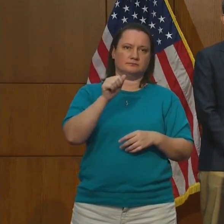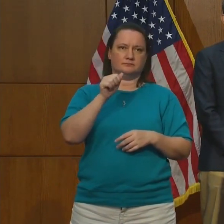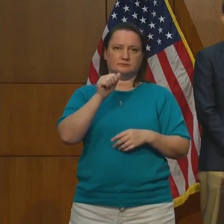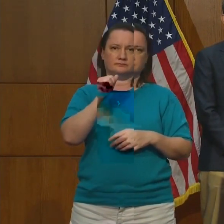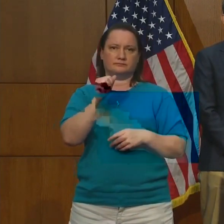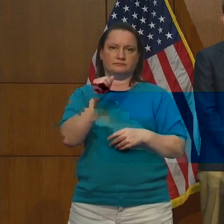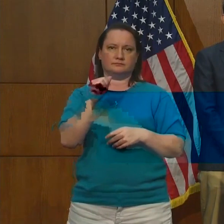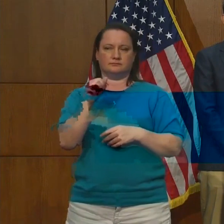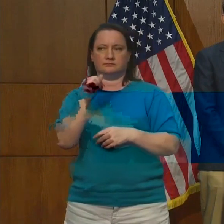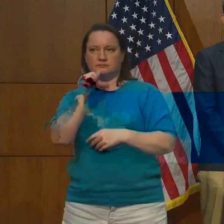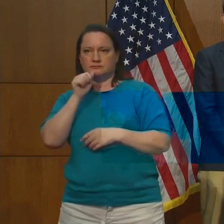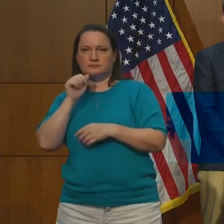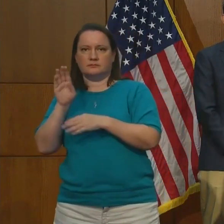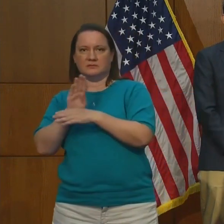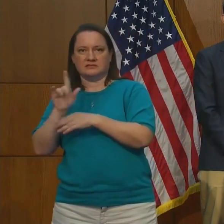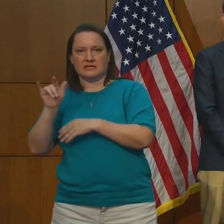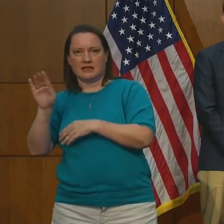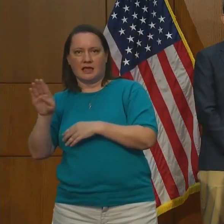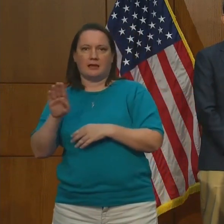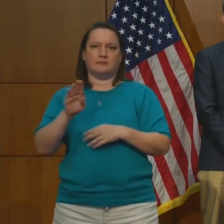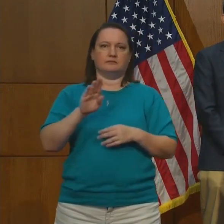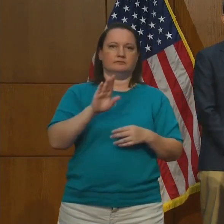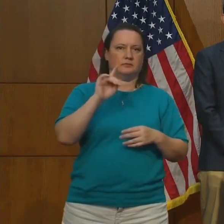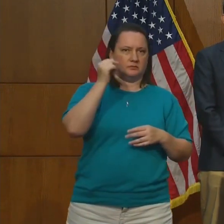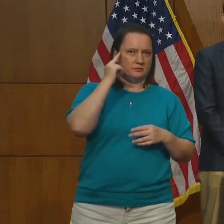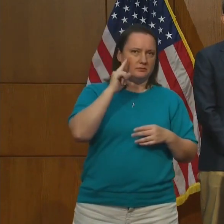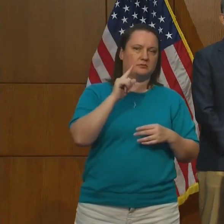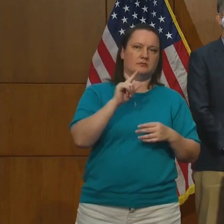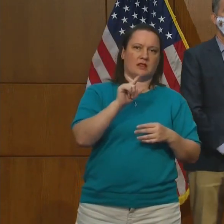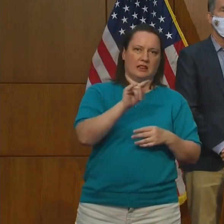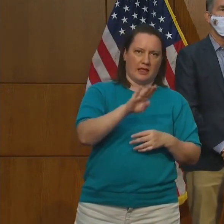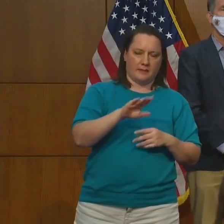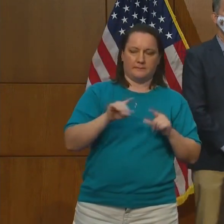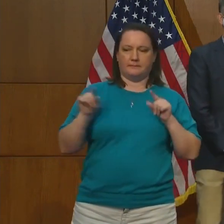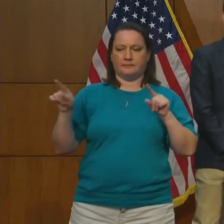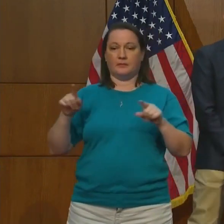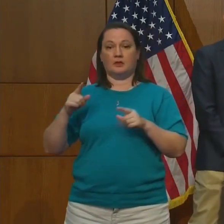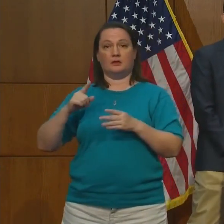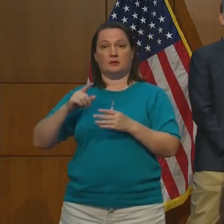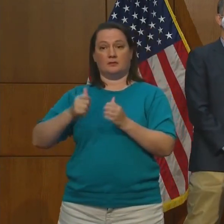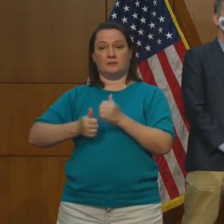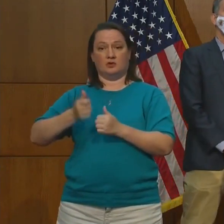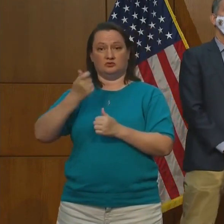THE TESTING COMMUNITY COMMERCIAL LABS. AS PART OF OUR AT THE GOVERNOR'S TESTING TASK